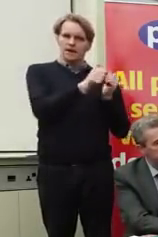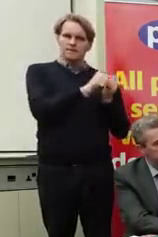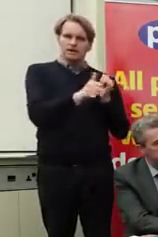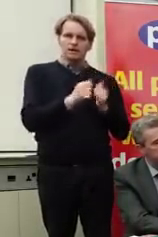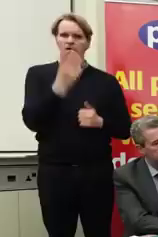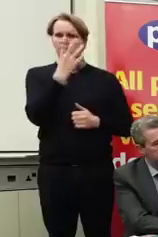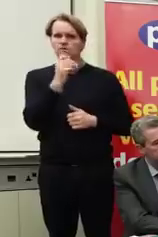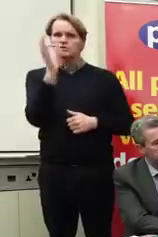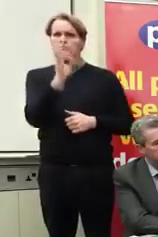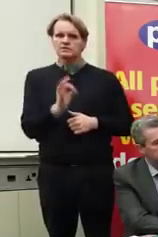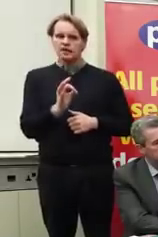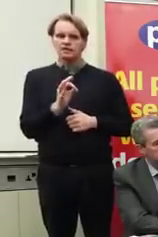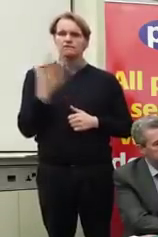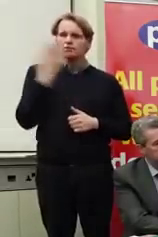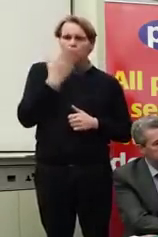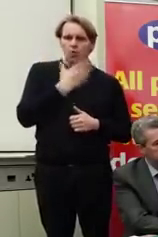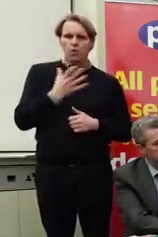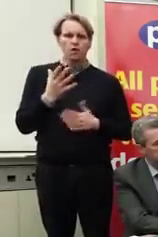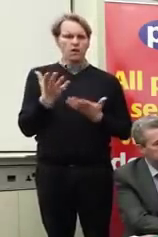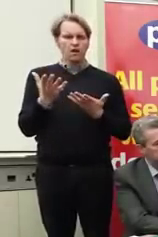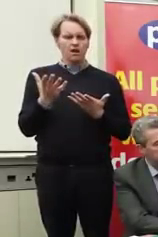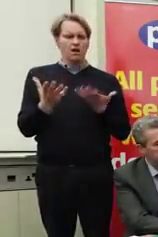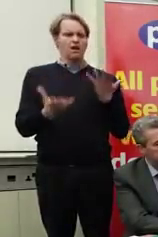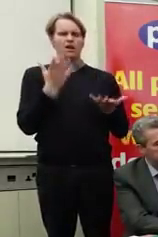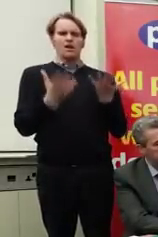that sort of thing. Now what happens is they set up a vehicle that vehicle is